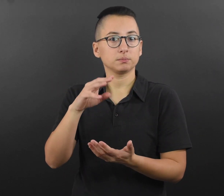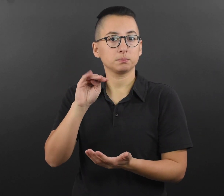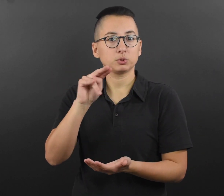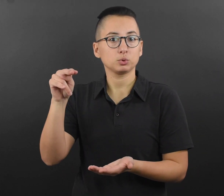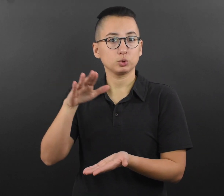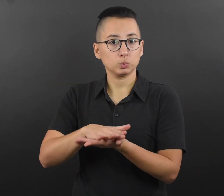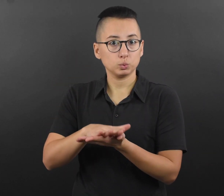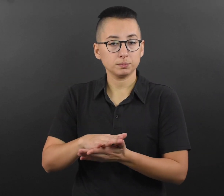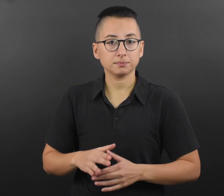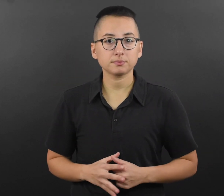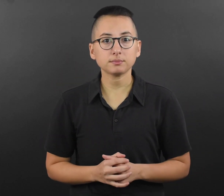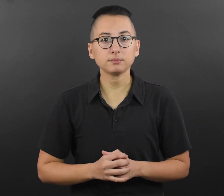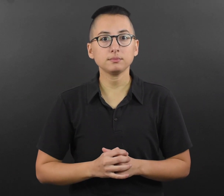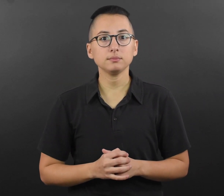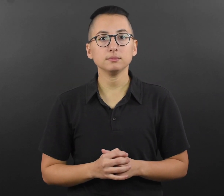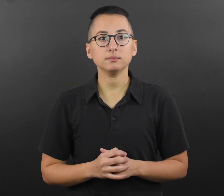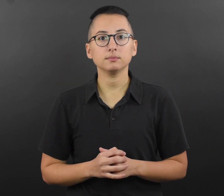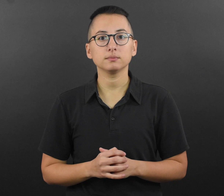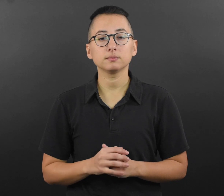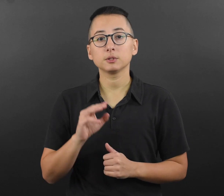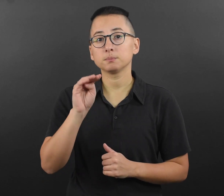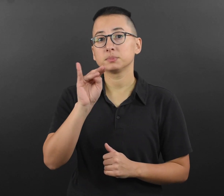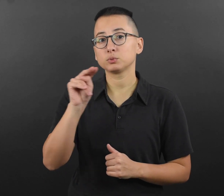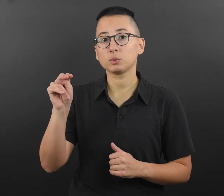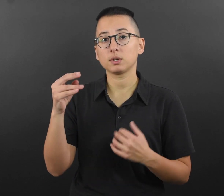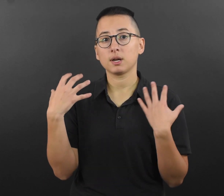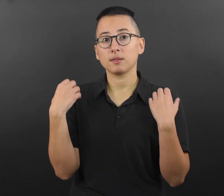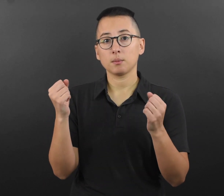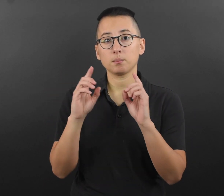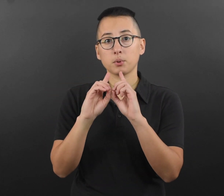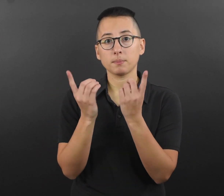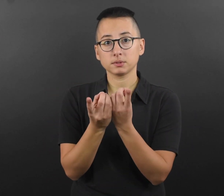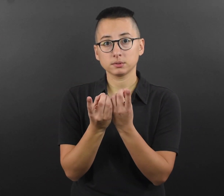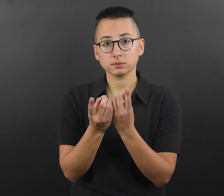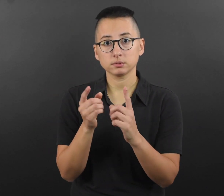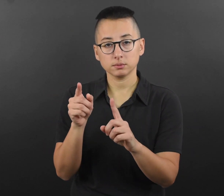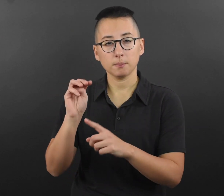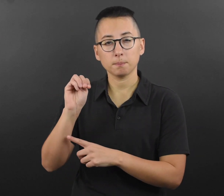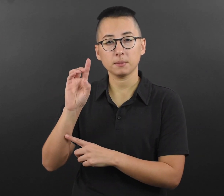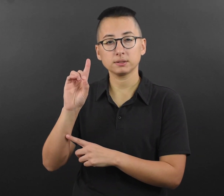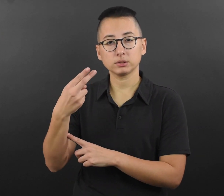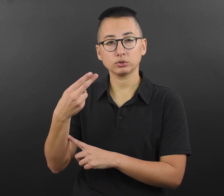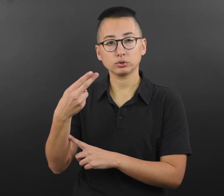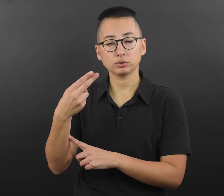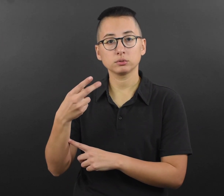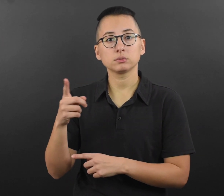3rd when the age group became eligible for the vaccine. The Minnesota Department of Health (MDH)